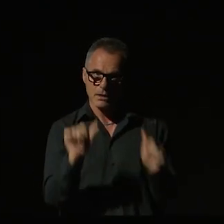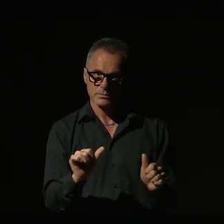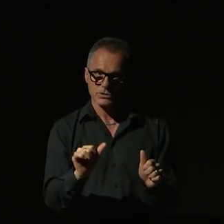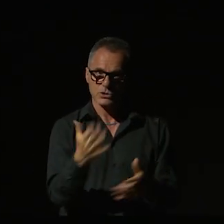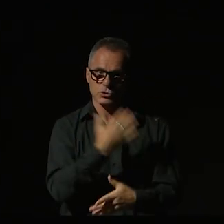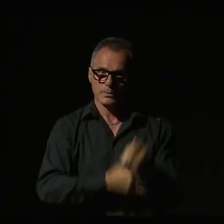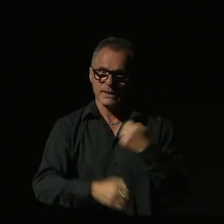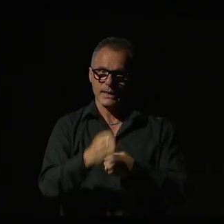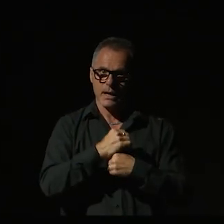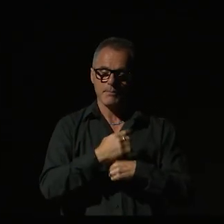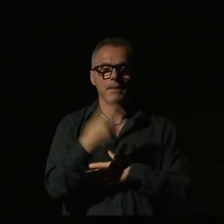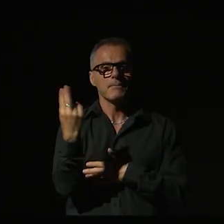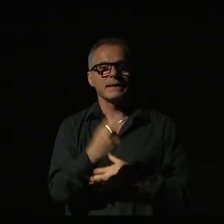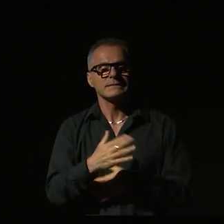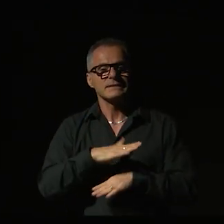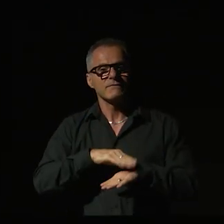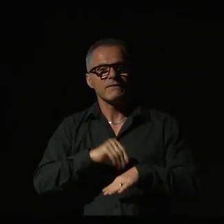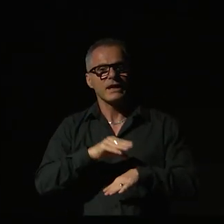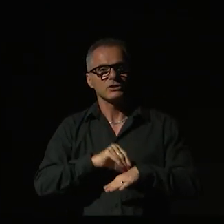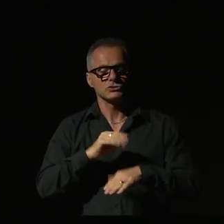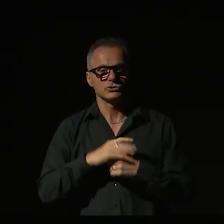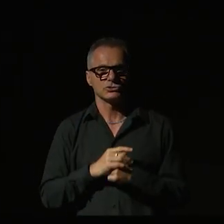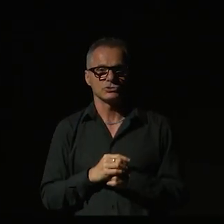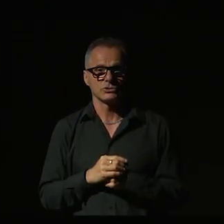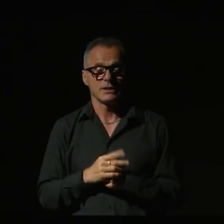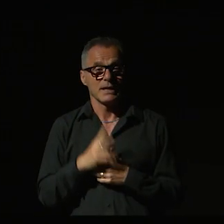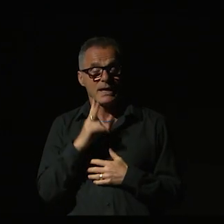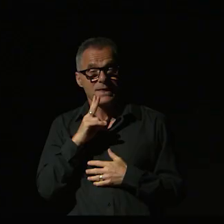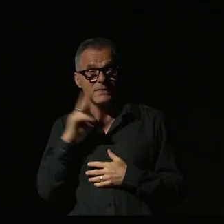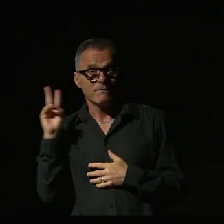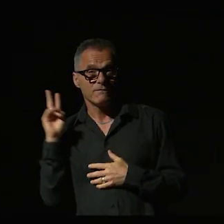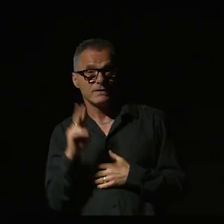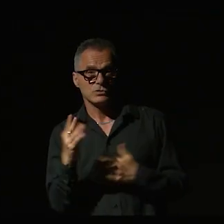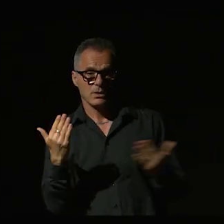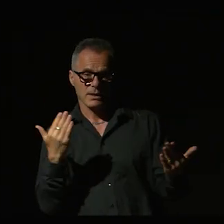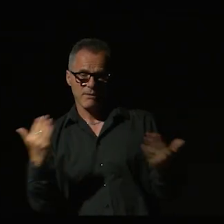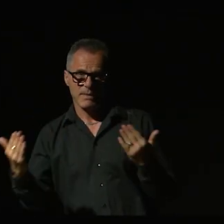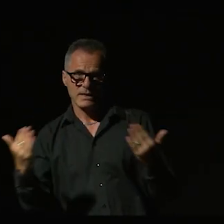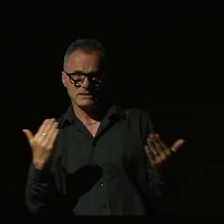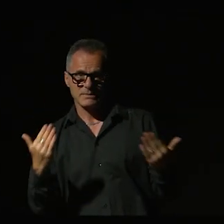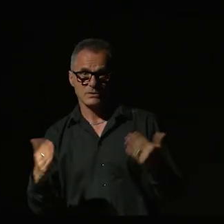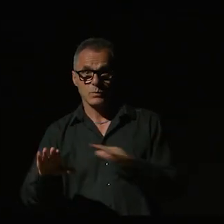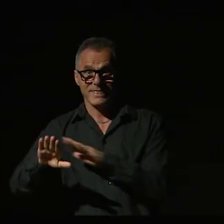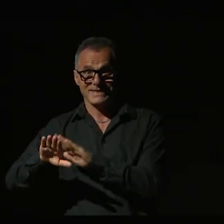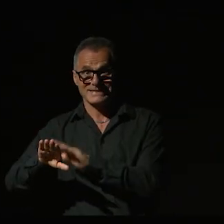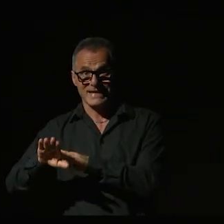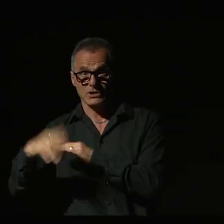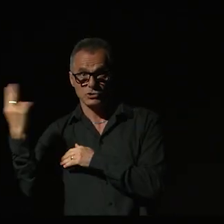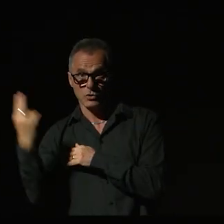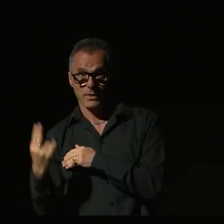The visual comparison with this three-dimensional sketch on the right-hand side,